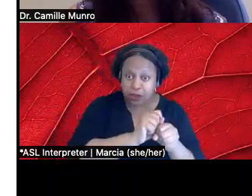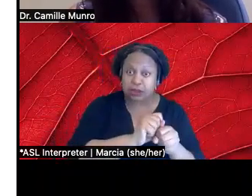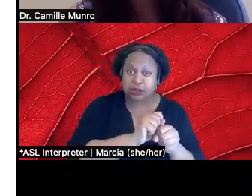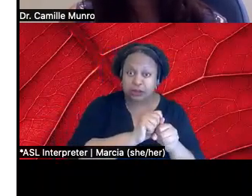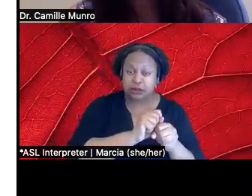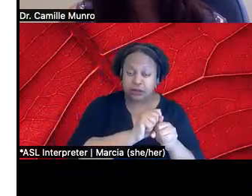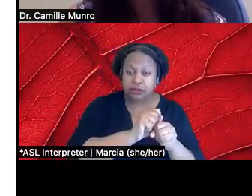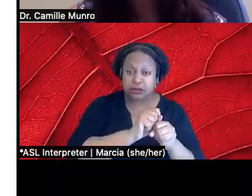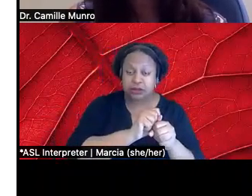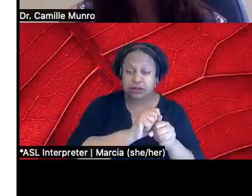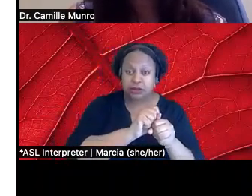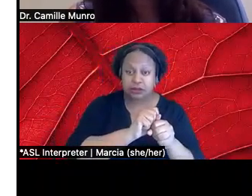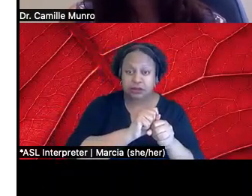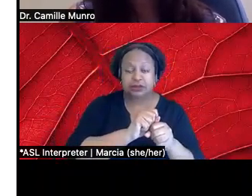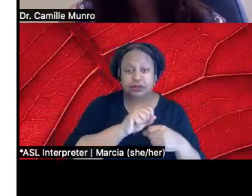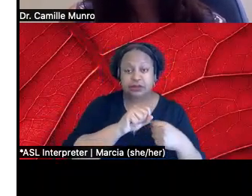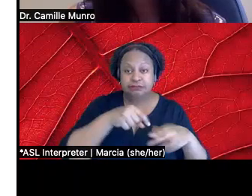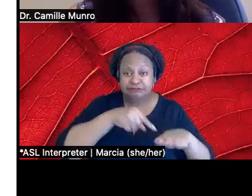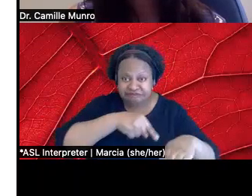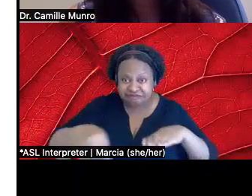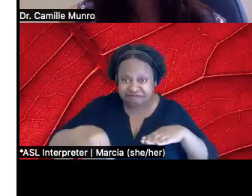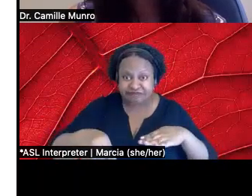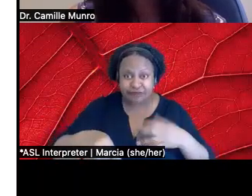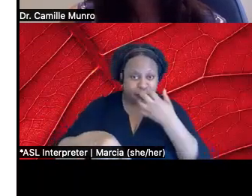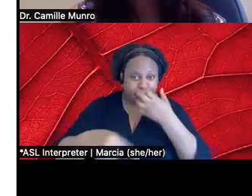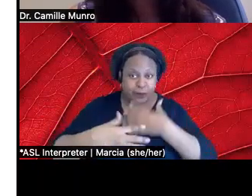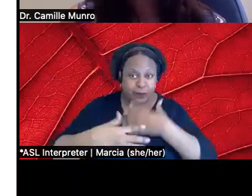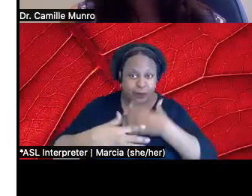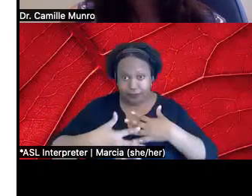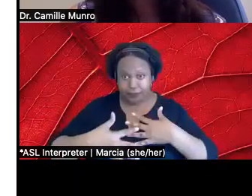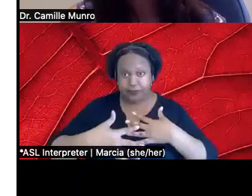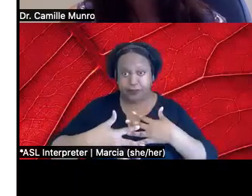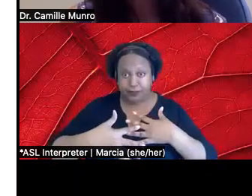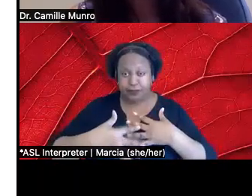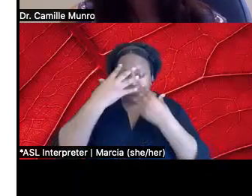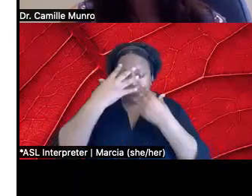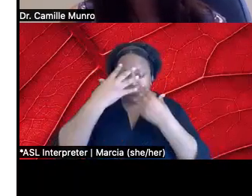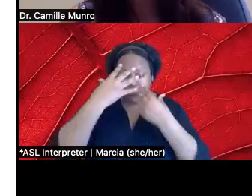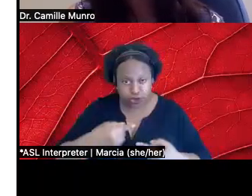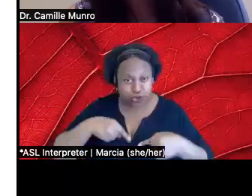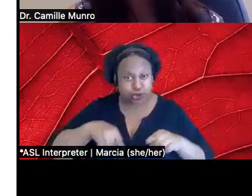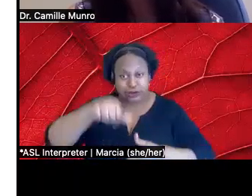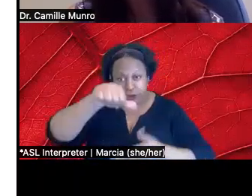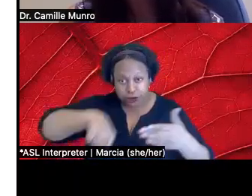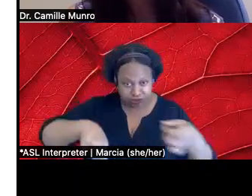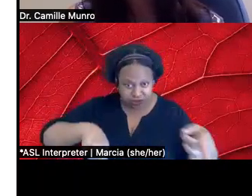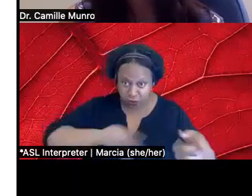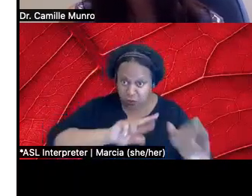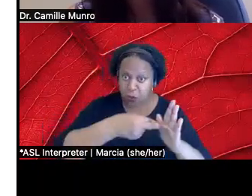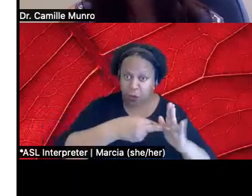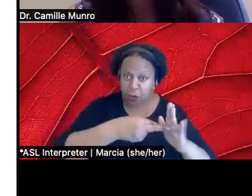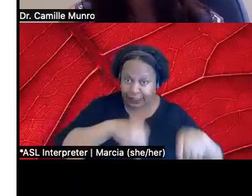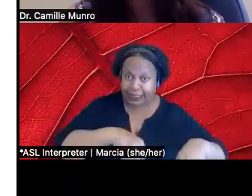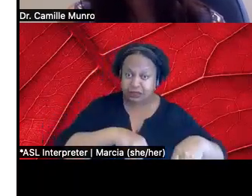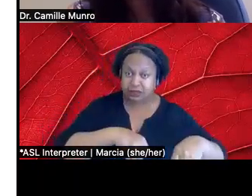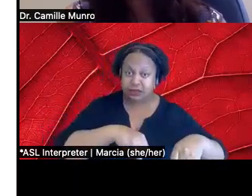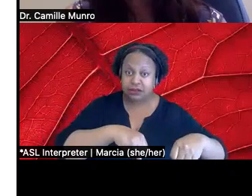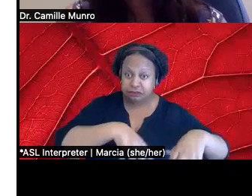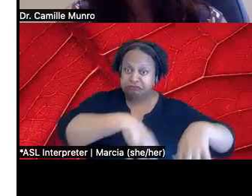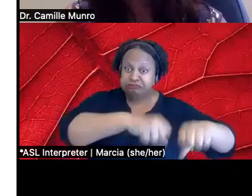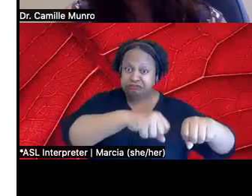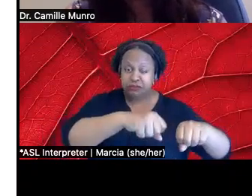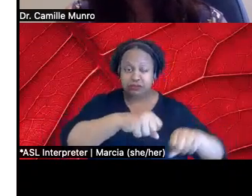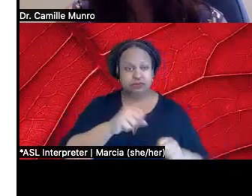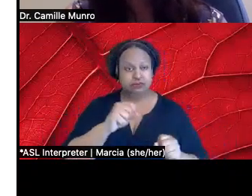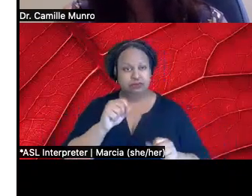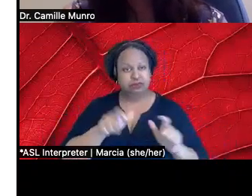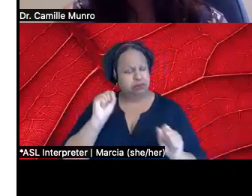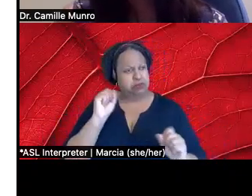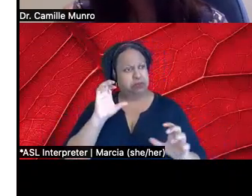perform the procedures and job of an anesthetist in the OR.